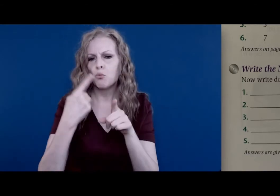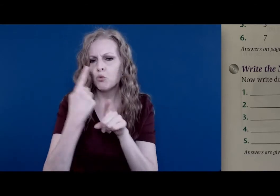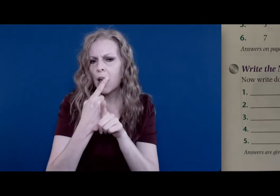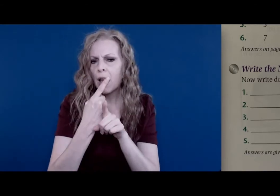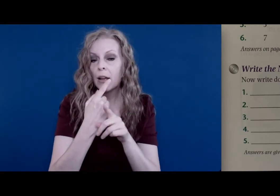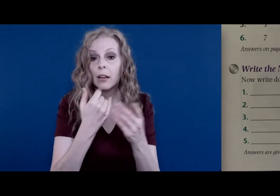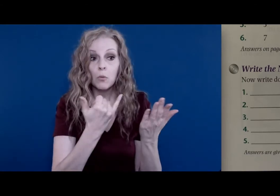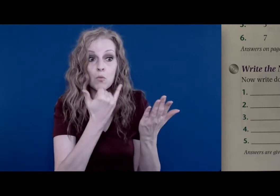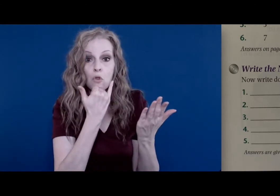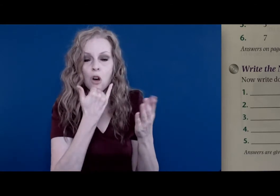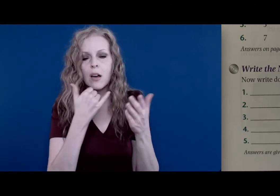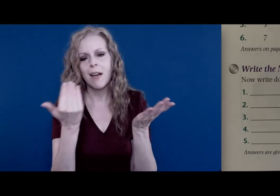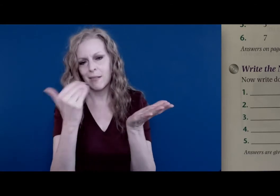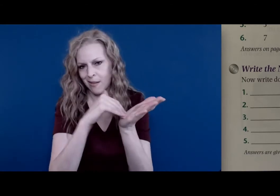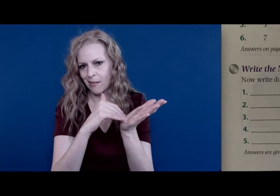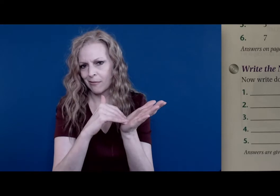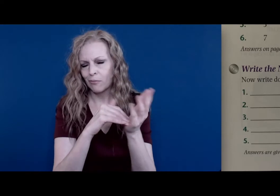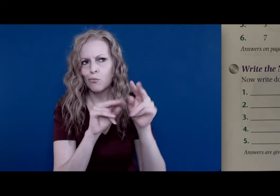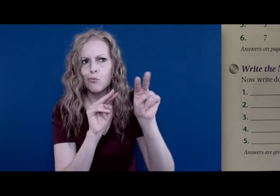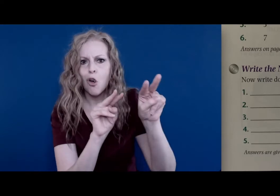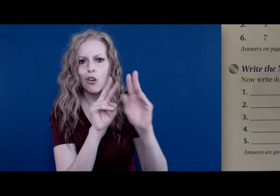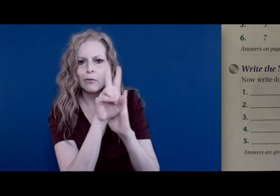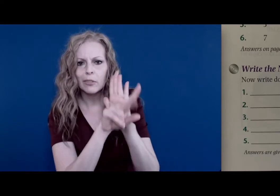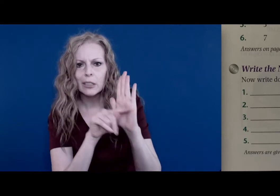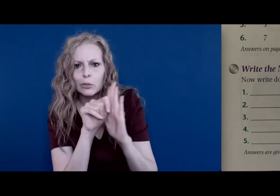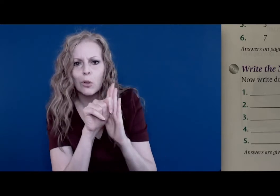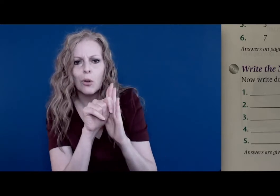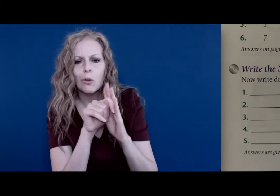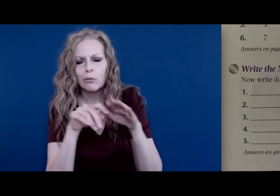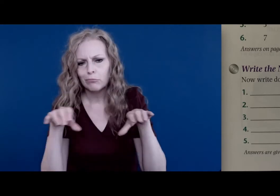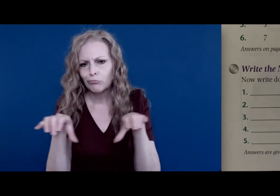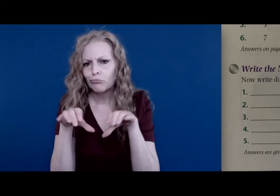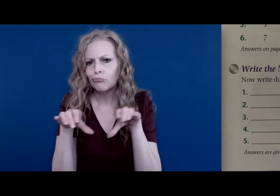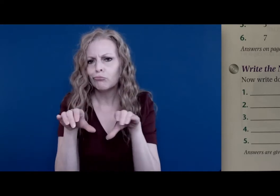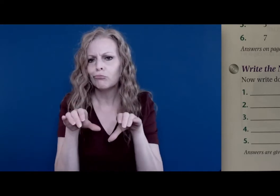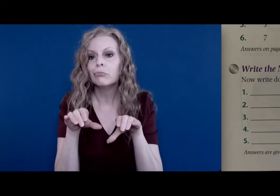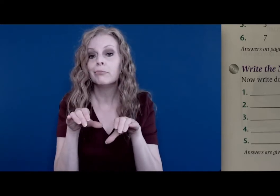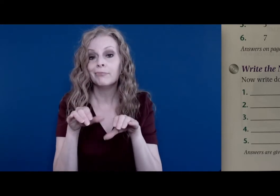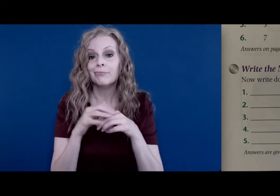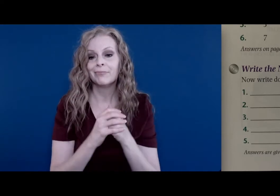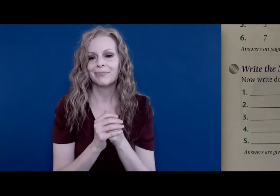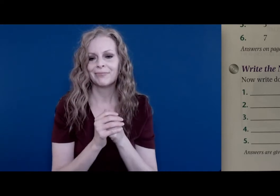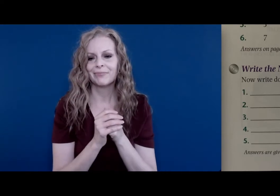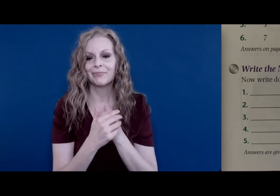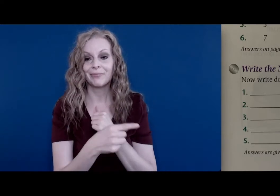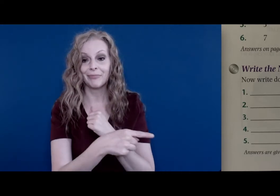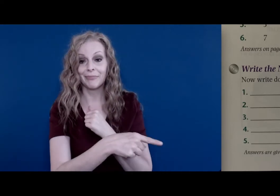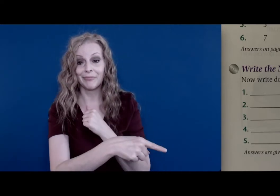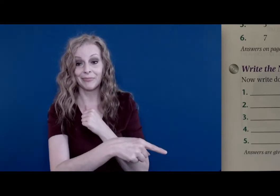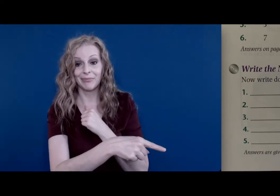and if you got answers wrong, then watch the video and redo the homework.